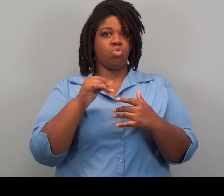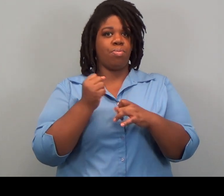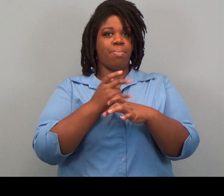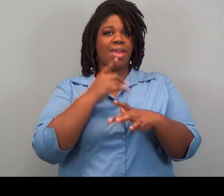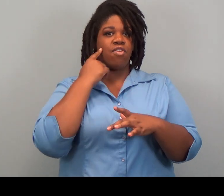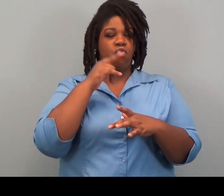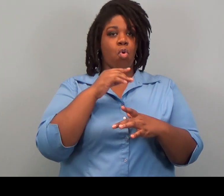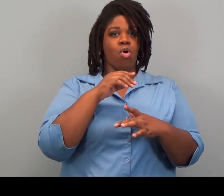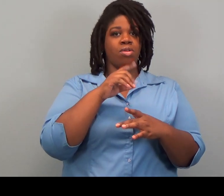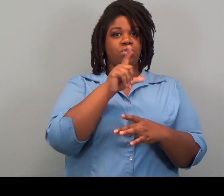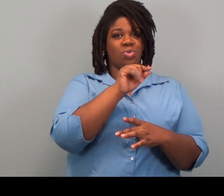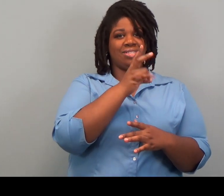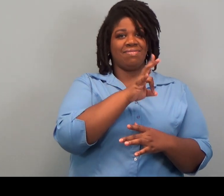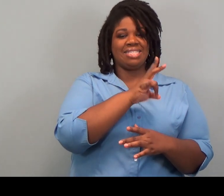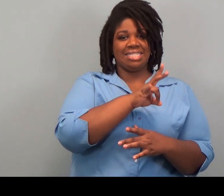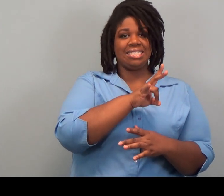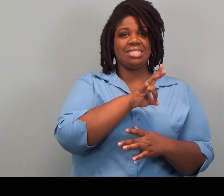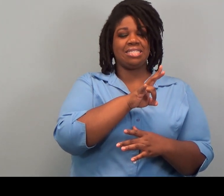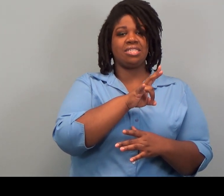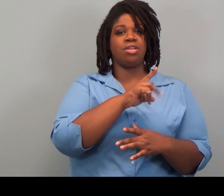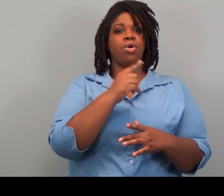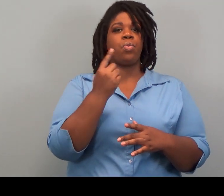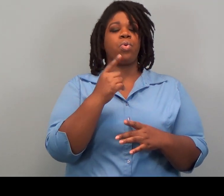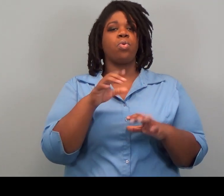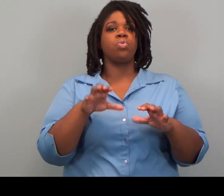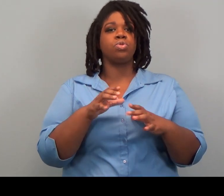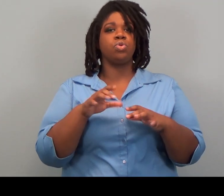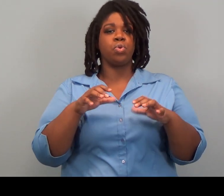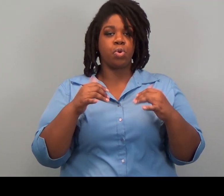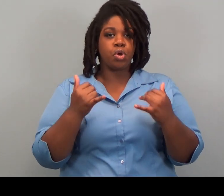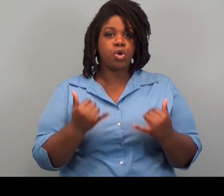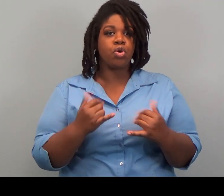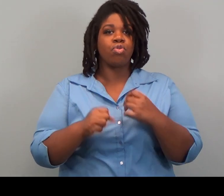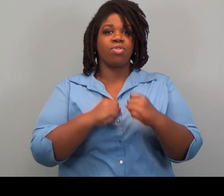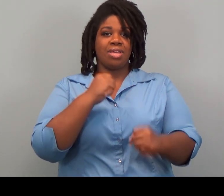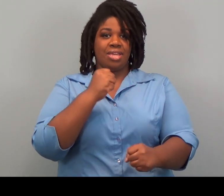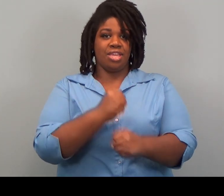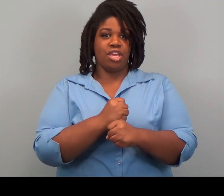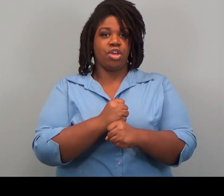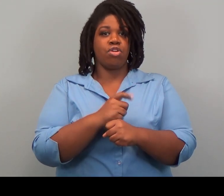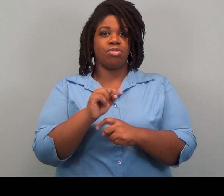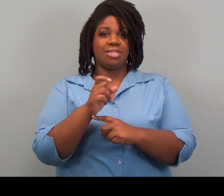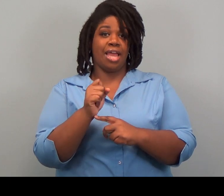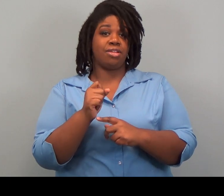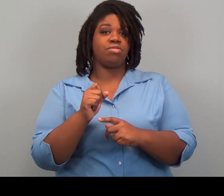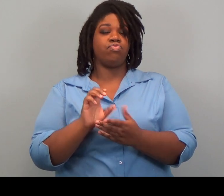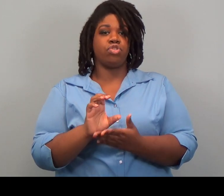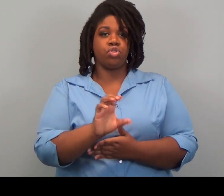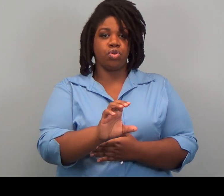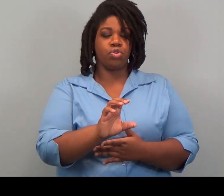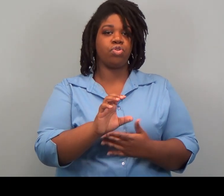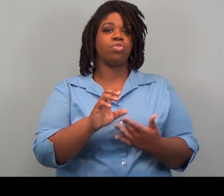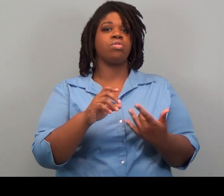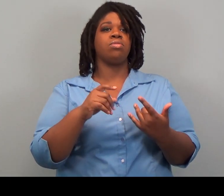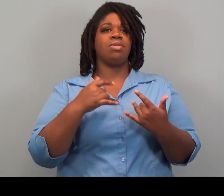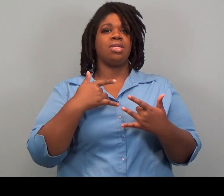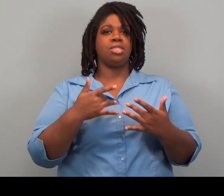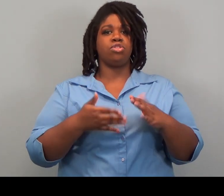We always do the current year tax return during our regular tax season which runs from the end of January until tax day.